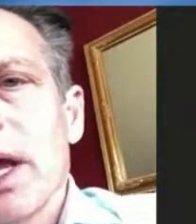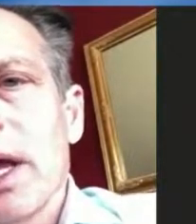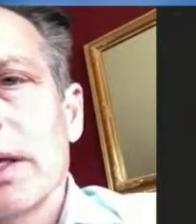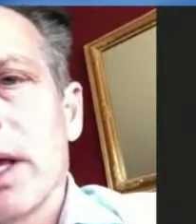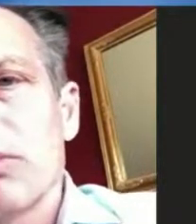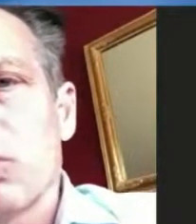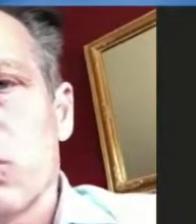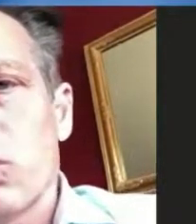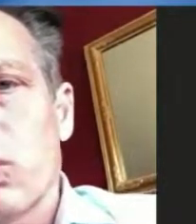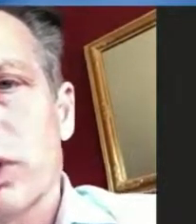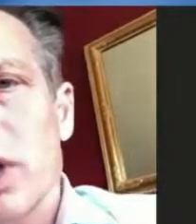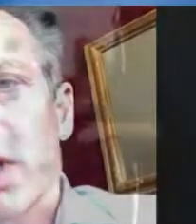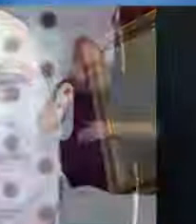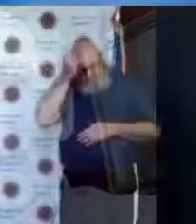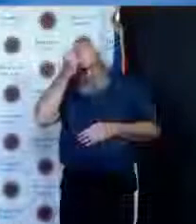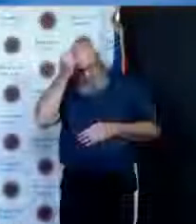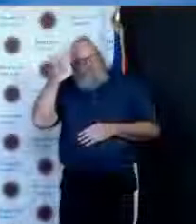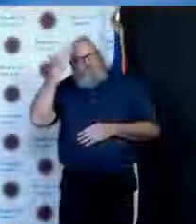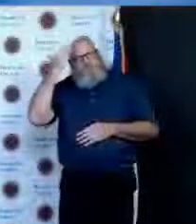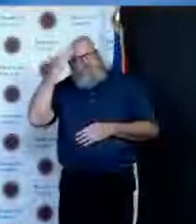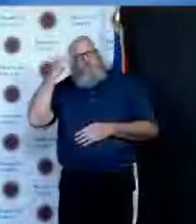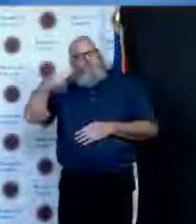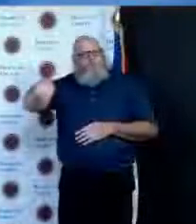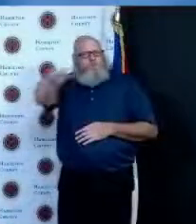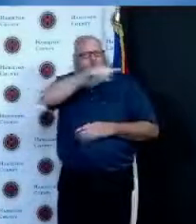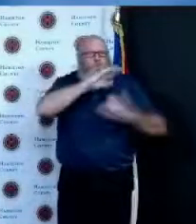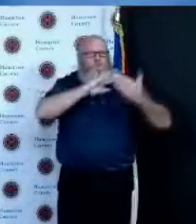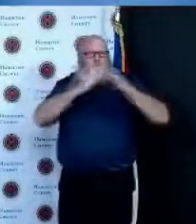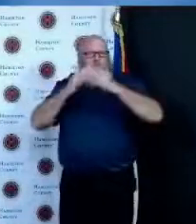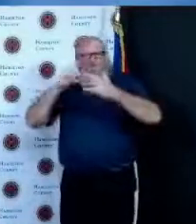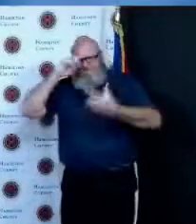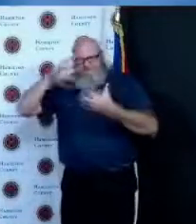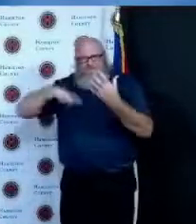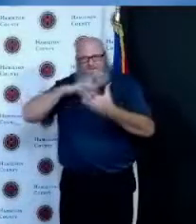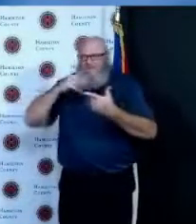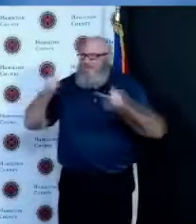and and we're talking about doing these they're using the one dose we'll get the one dose at the